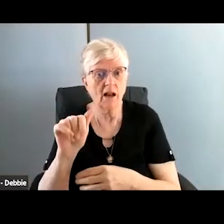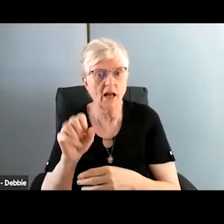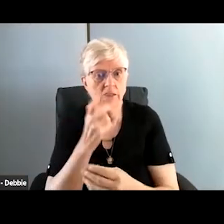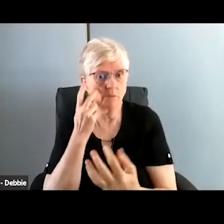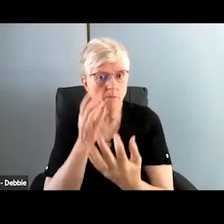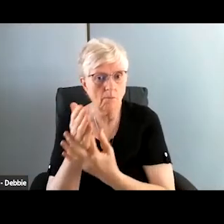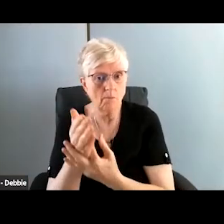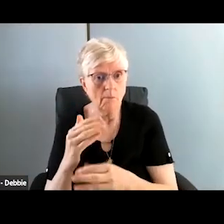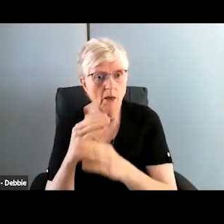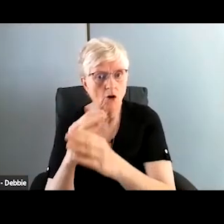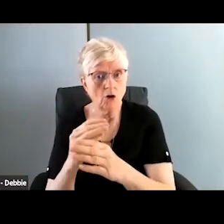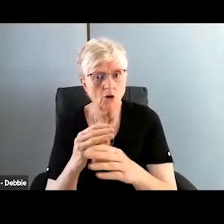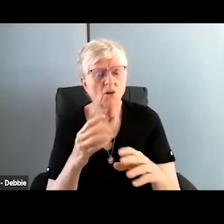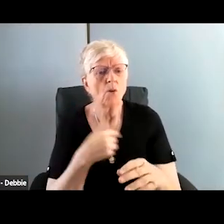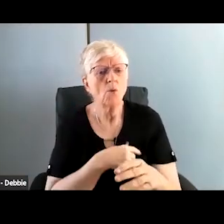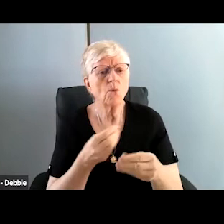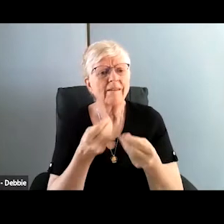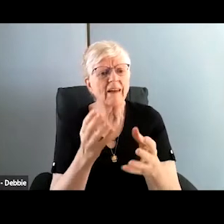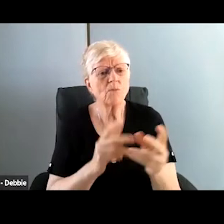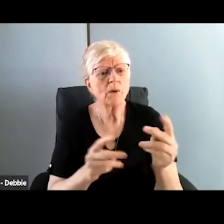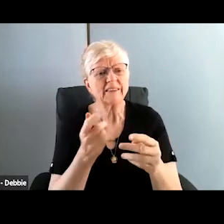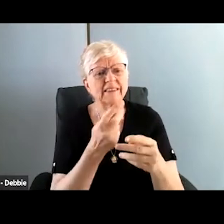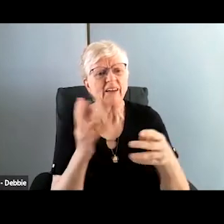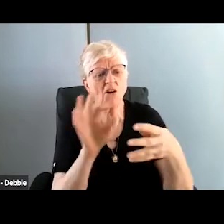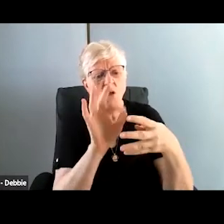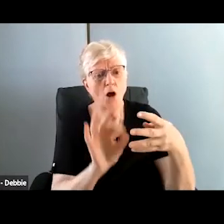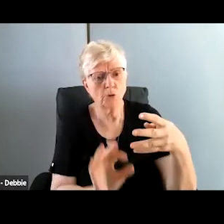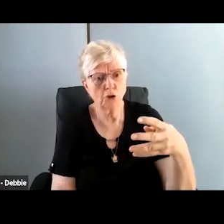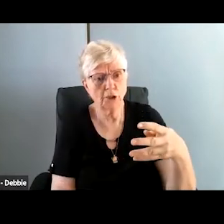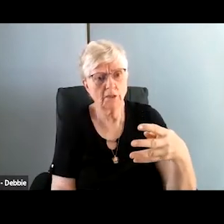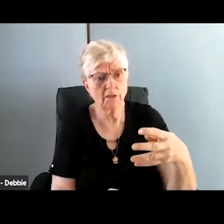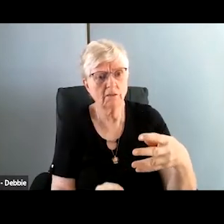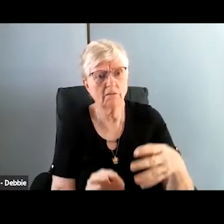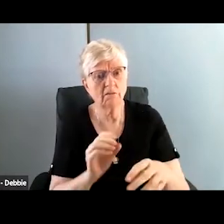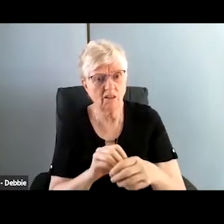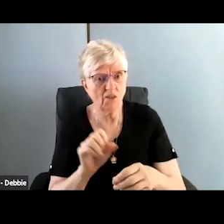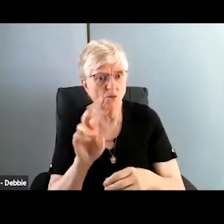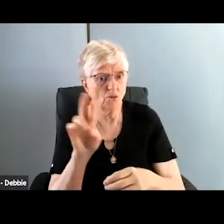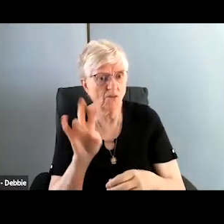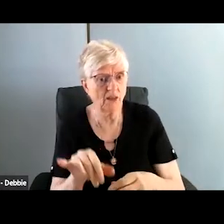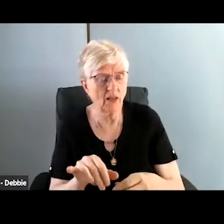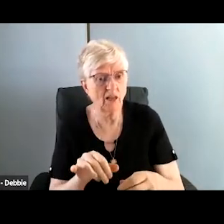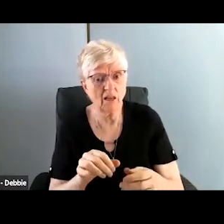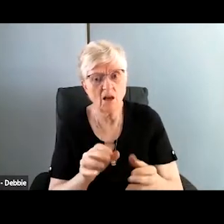AND WE GAVE PEOPLE SEVERAL OPTIONS TO AND WE GAVE PEOPLE SEVERAL OPTIONS TO CHOOSE FROM IN THE CHOOSE FROM IN THE SURVEY, AND WE ASKED THEM SURVEY, AND WE ASKED THEM TO RANK WHICH OF THESE WOULD MAKE